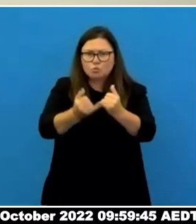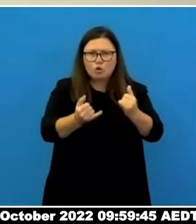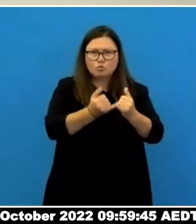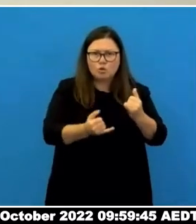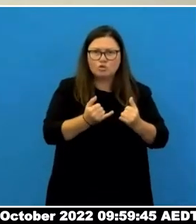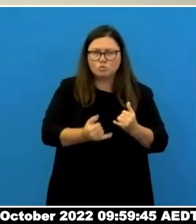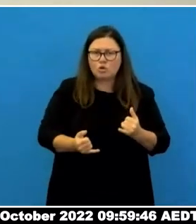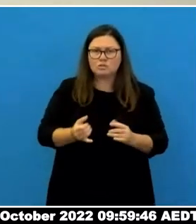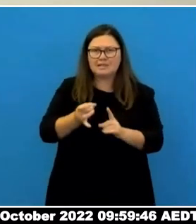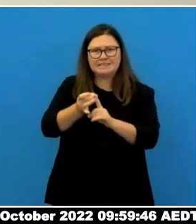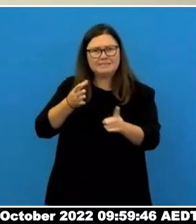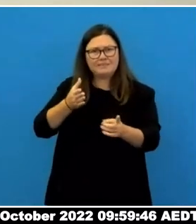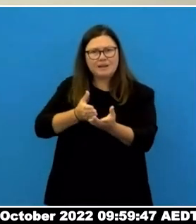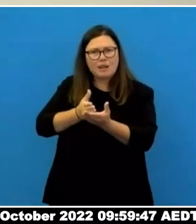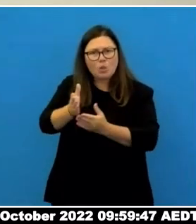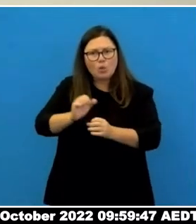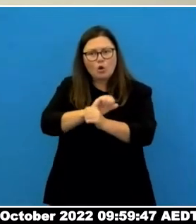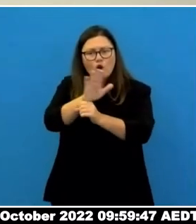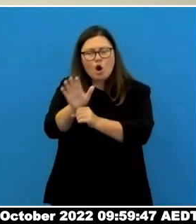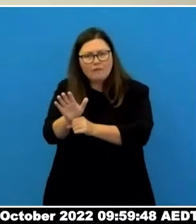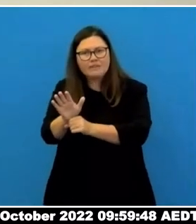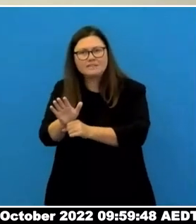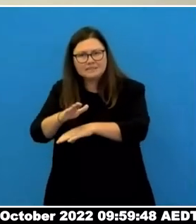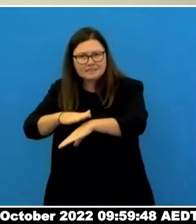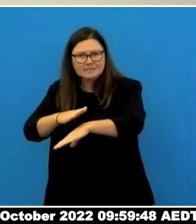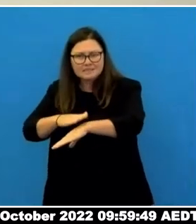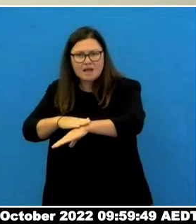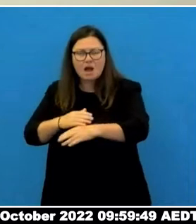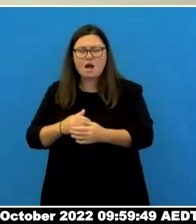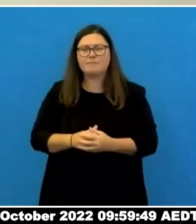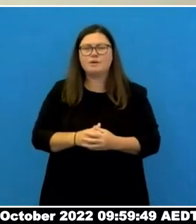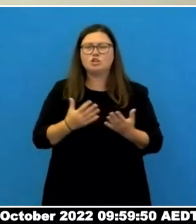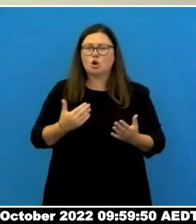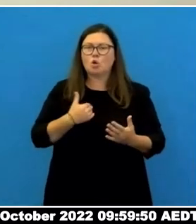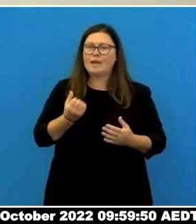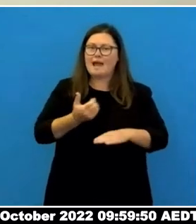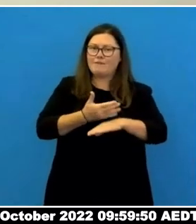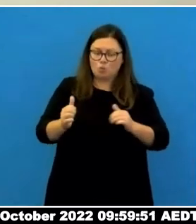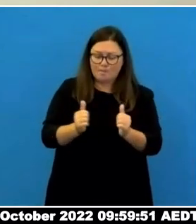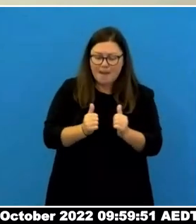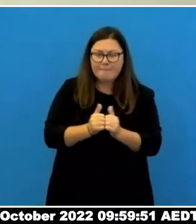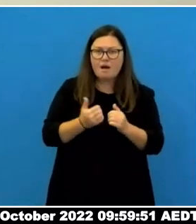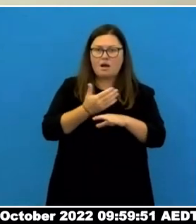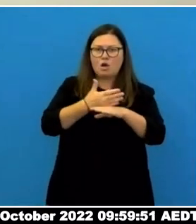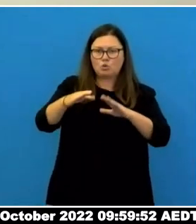A Concept Paper proposed guiding principles, outcomes and strategies to start a national conversation